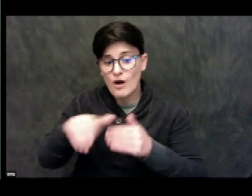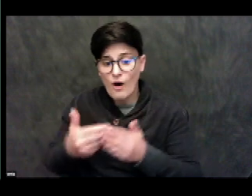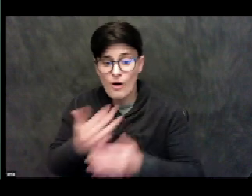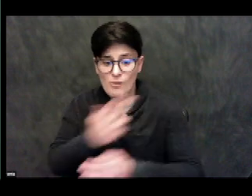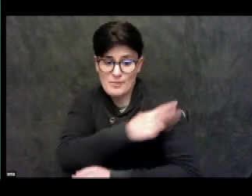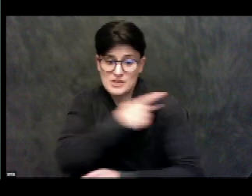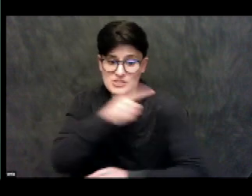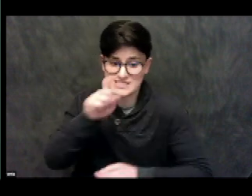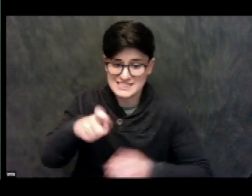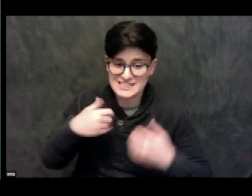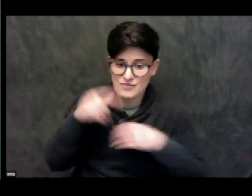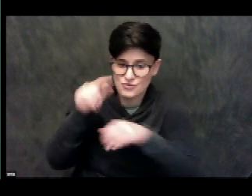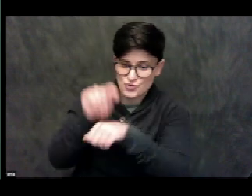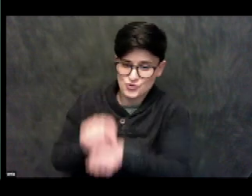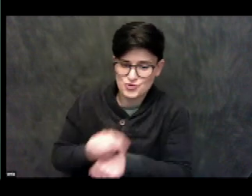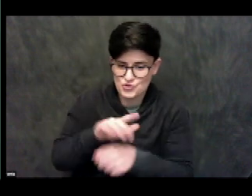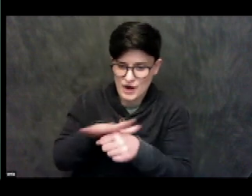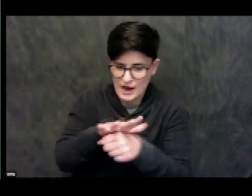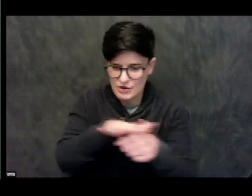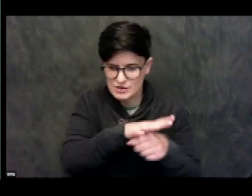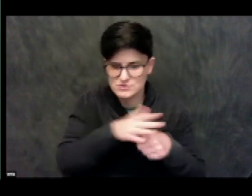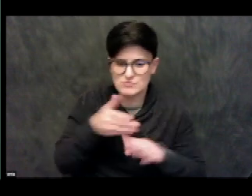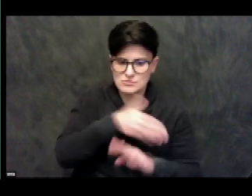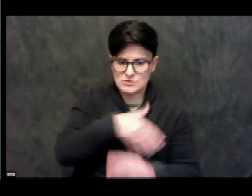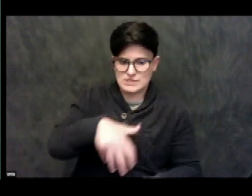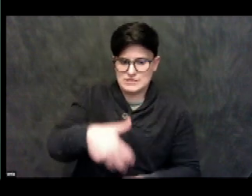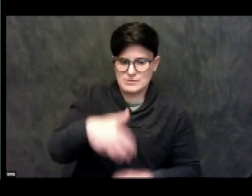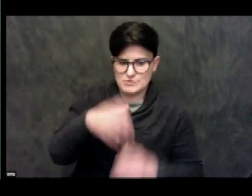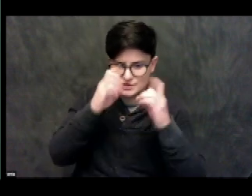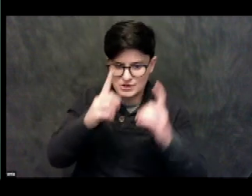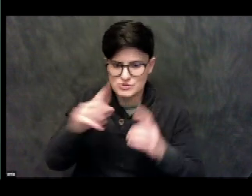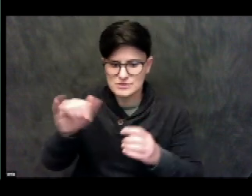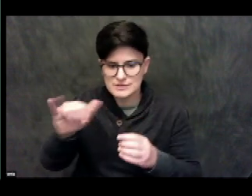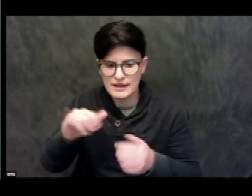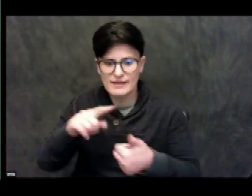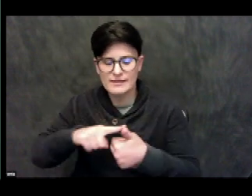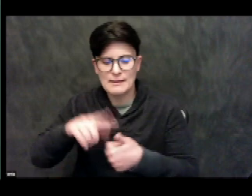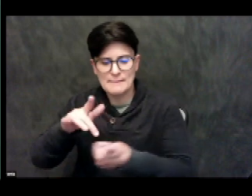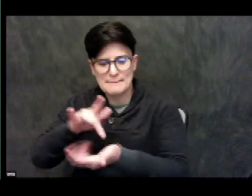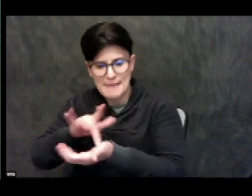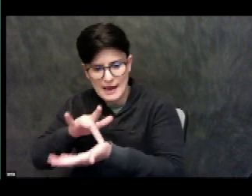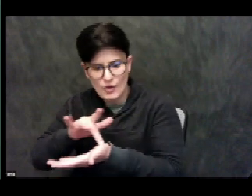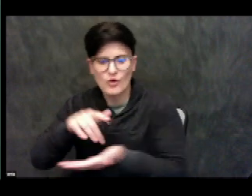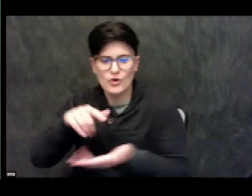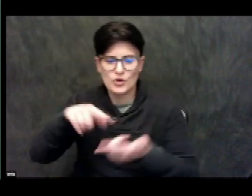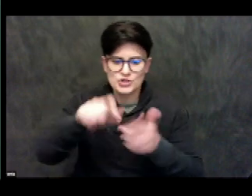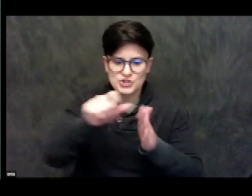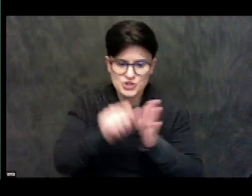that's things like medical, surgical, behavioral health, reviewing medications, family and